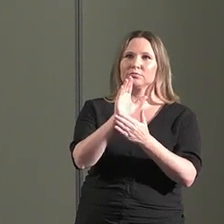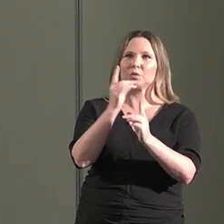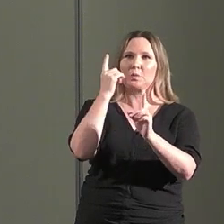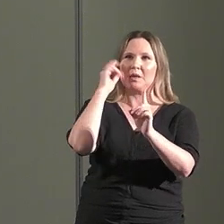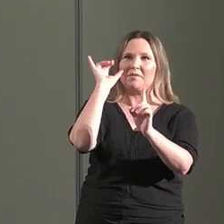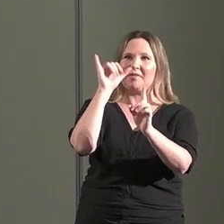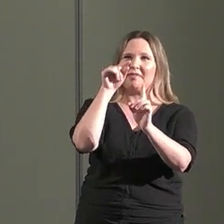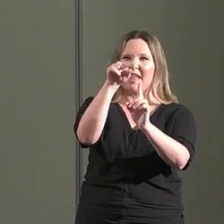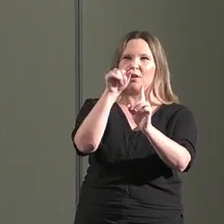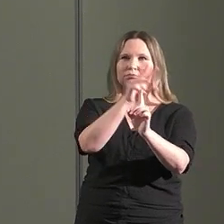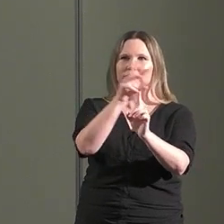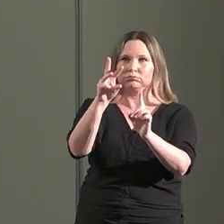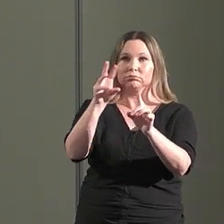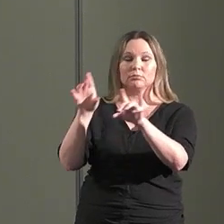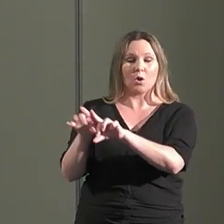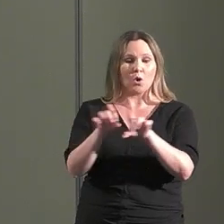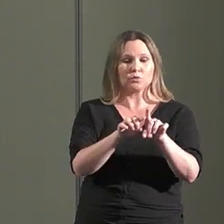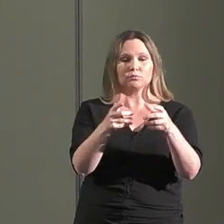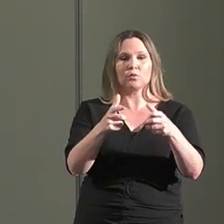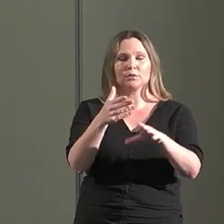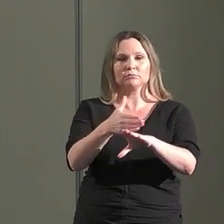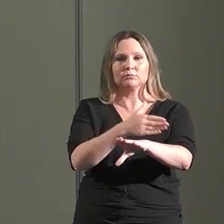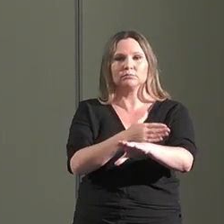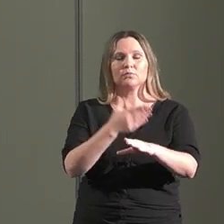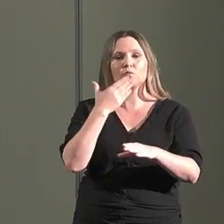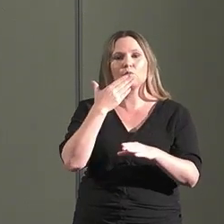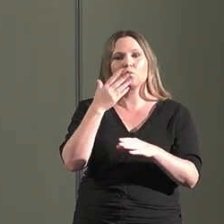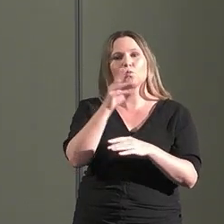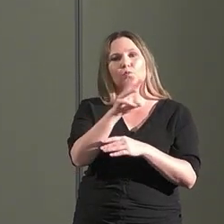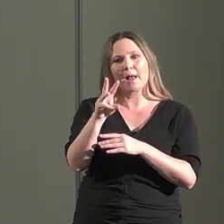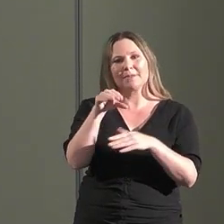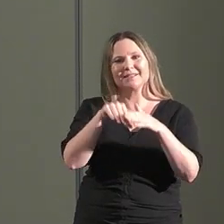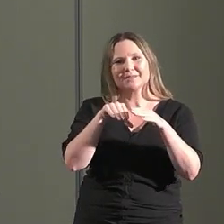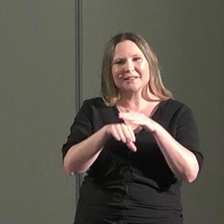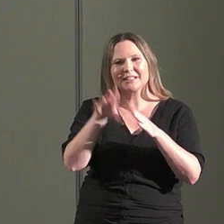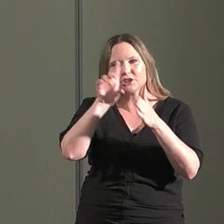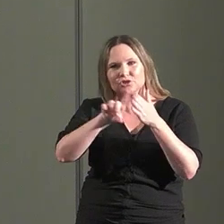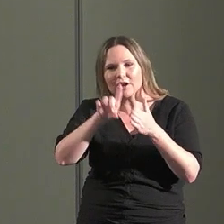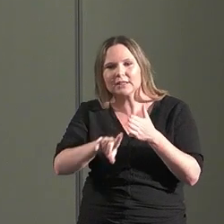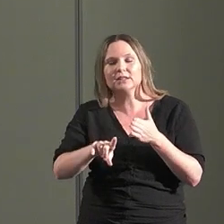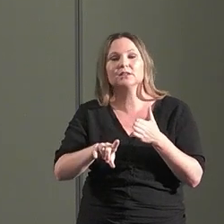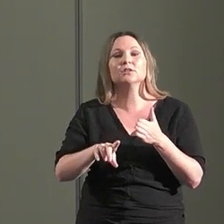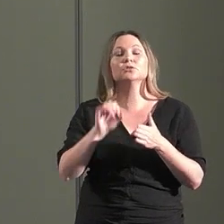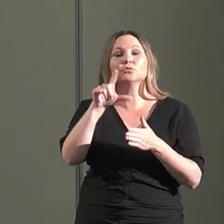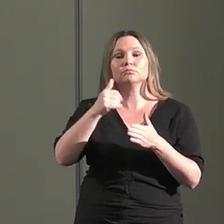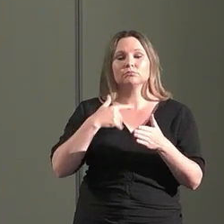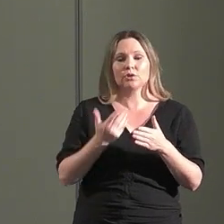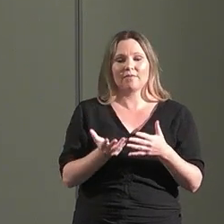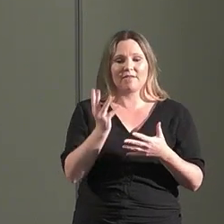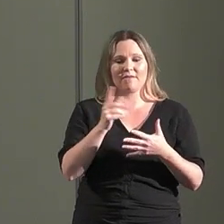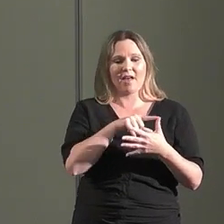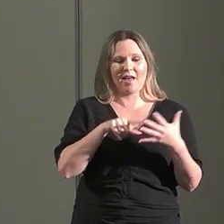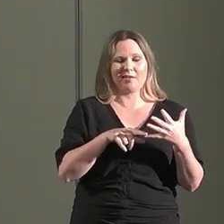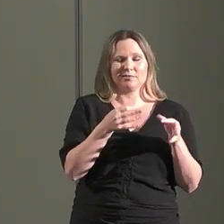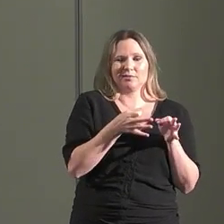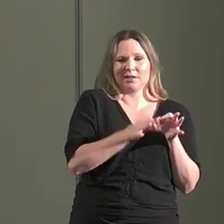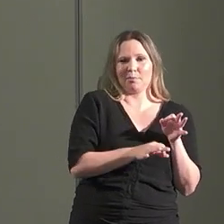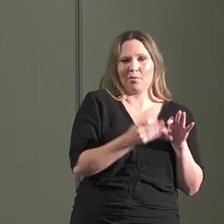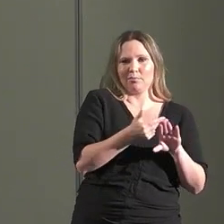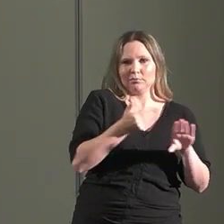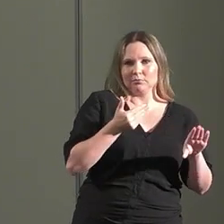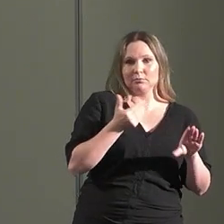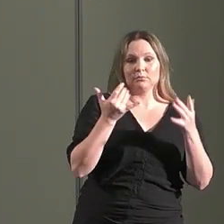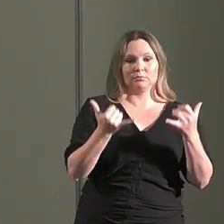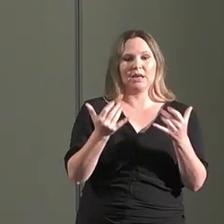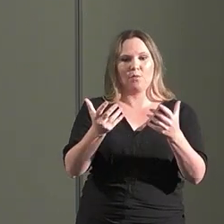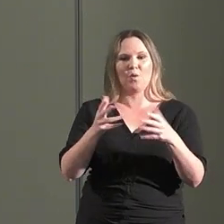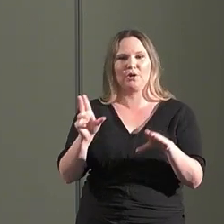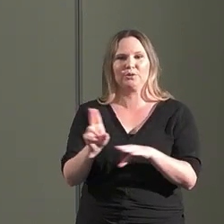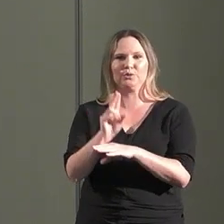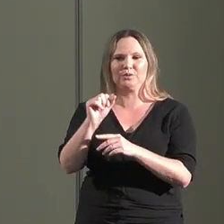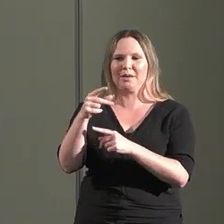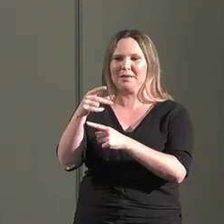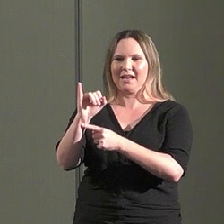We wanted to do better web accessibility checking instead of the five we have originally we